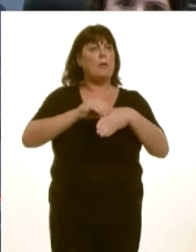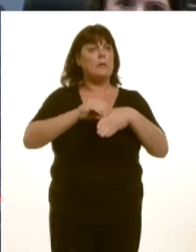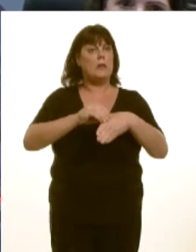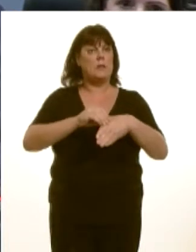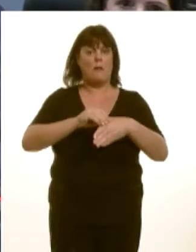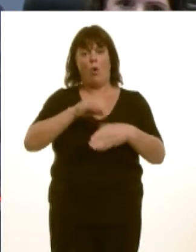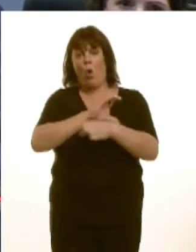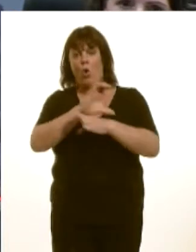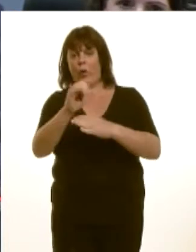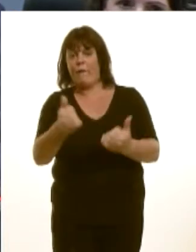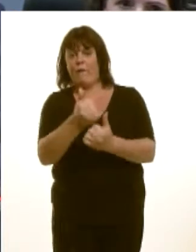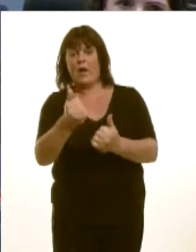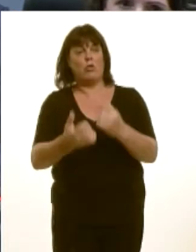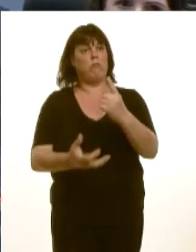There is a success story there.